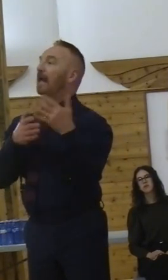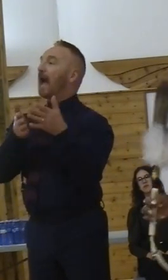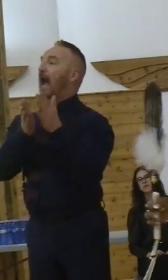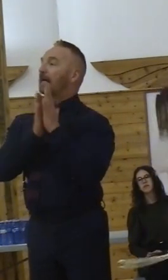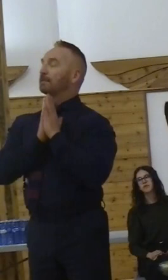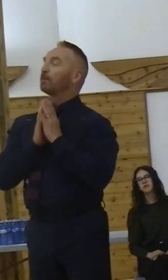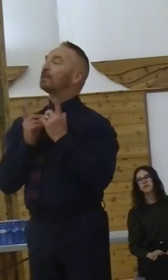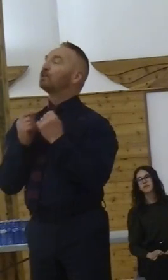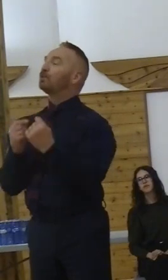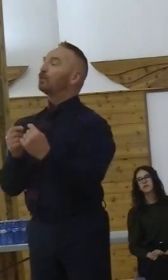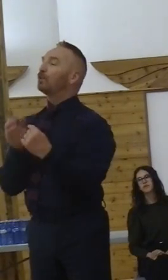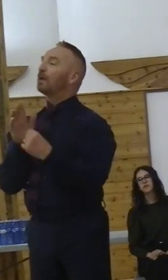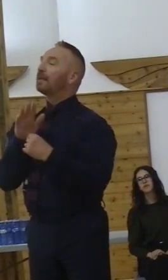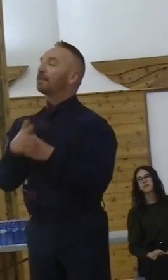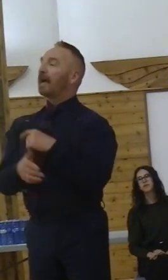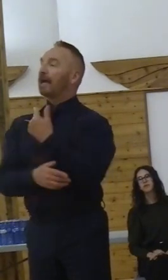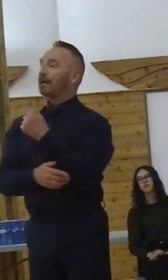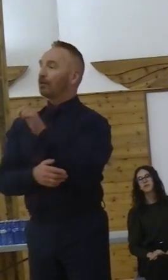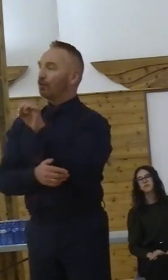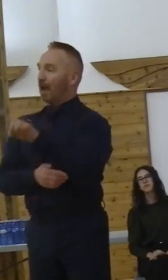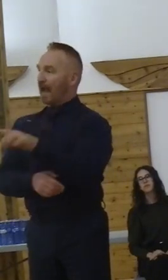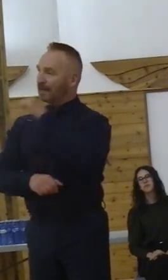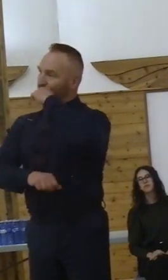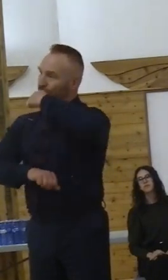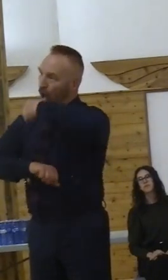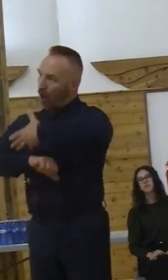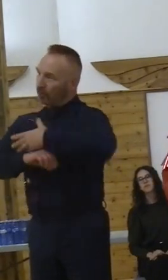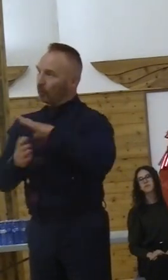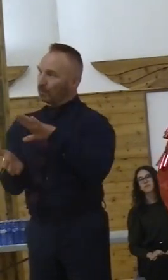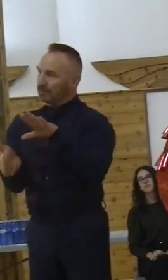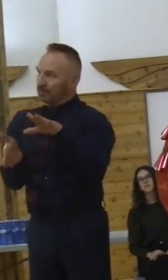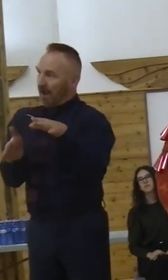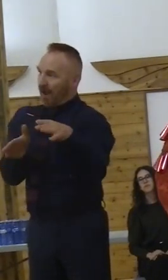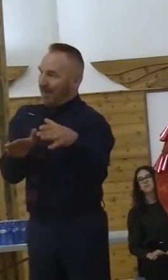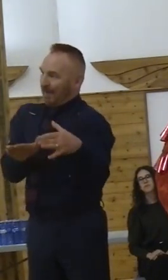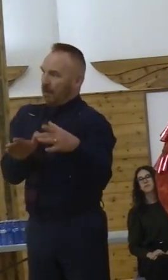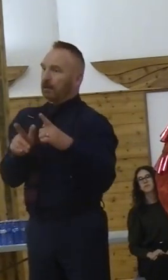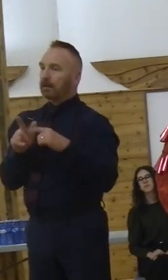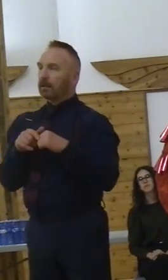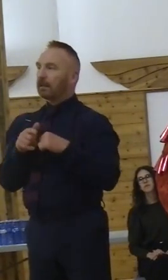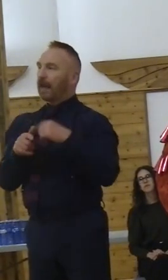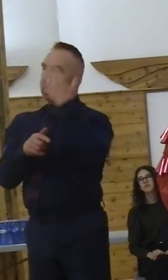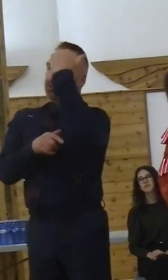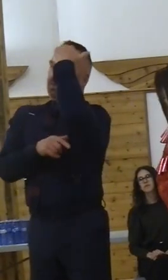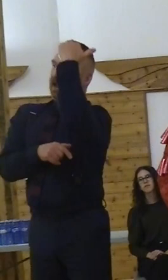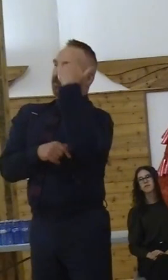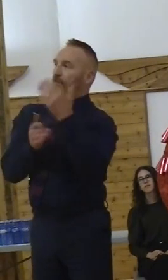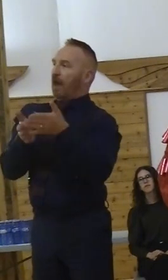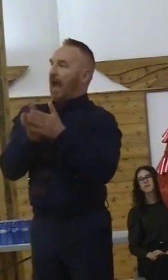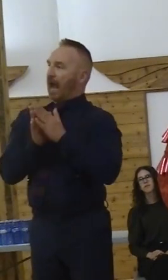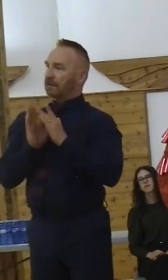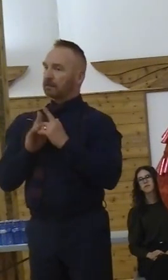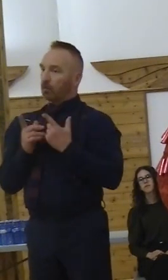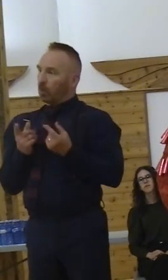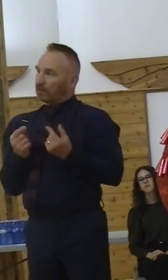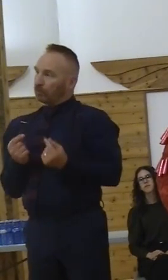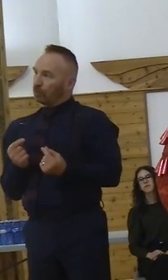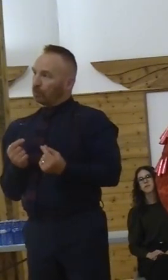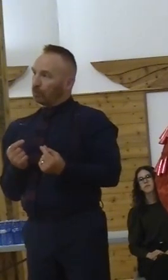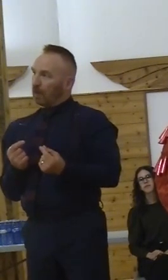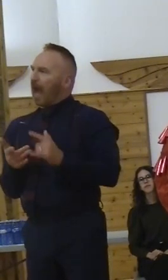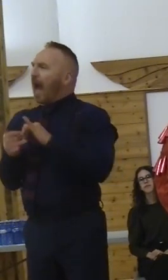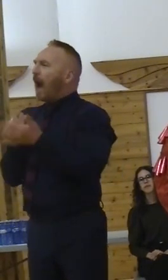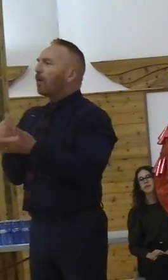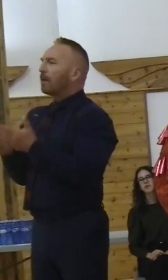that was dying beside him, and asked, what can I do to save my granddaughter?